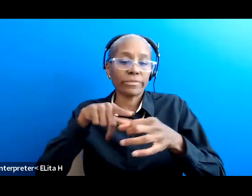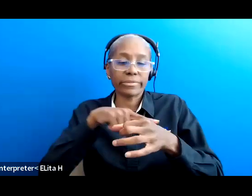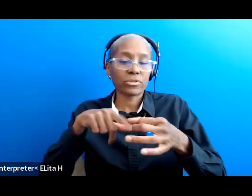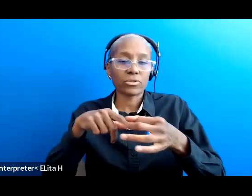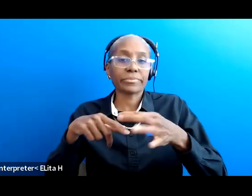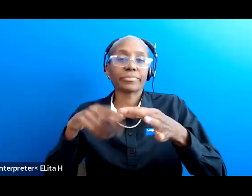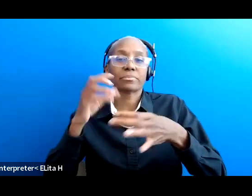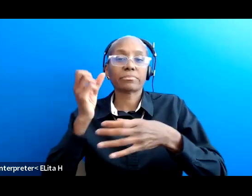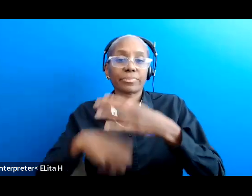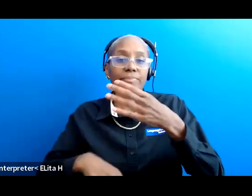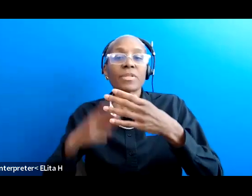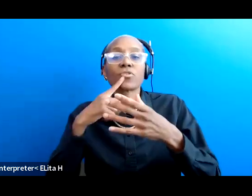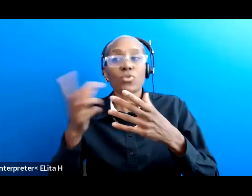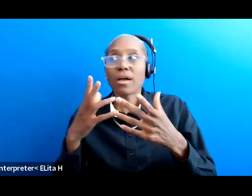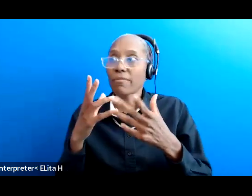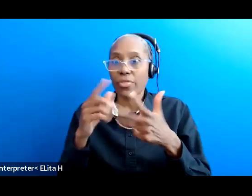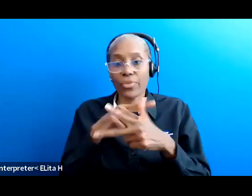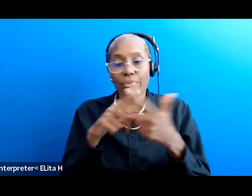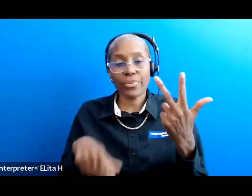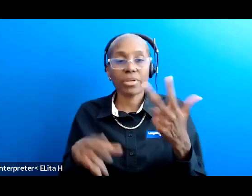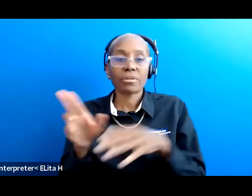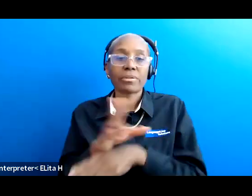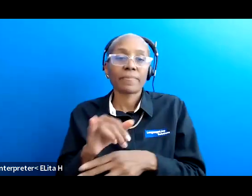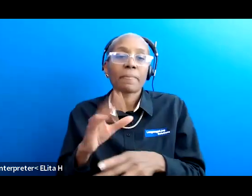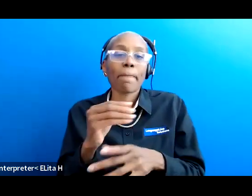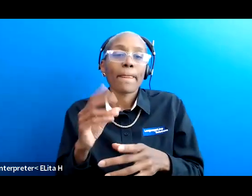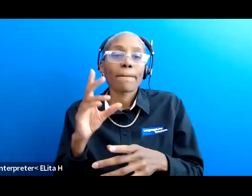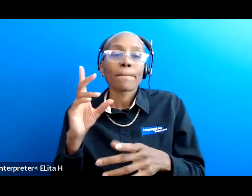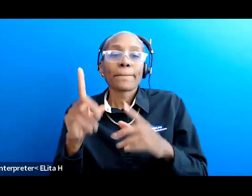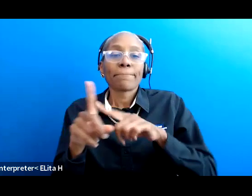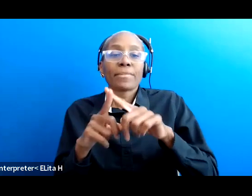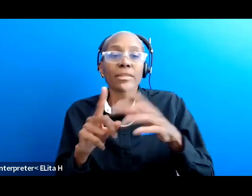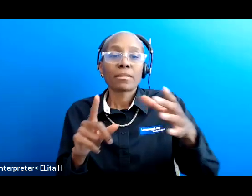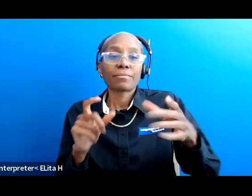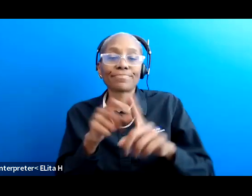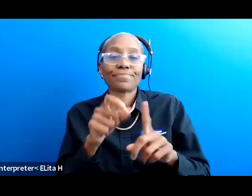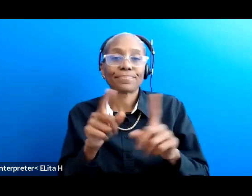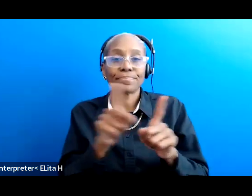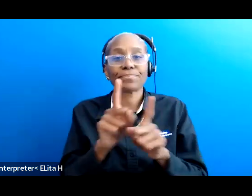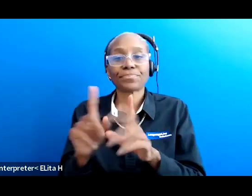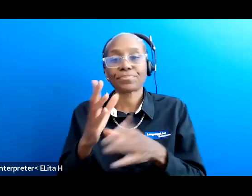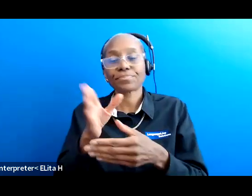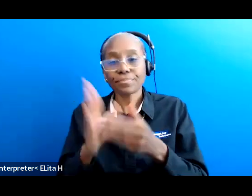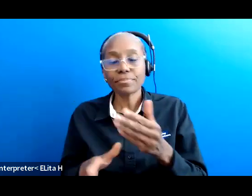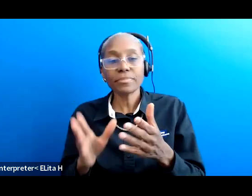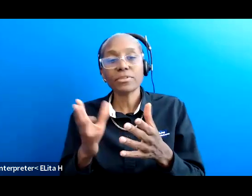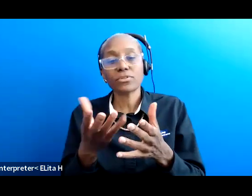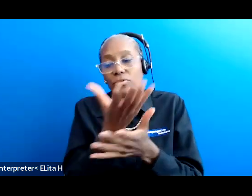So you have those three options of using that and then using the digital stimulation and that will completely evacuate your bowel.